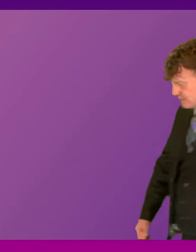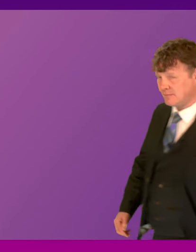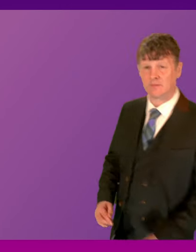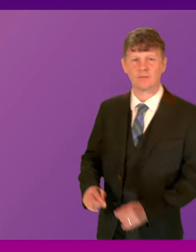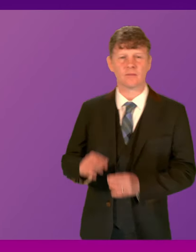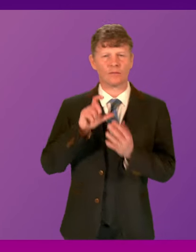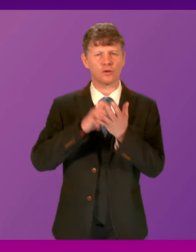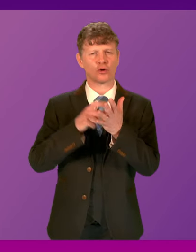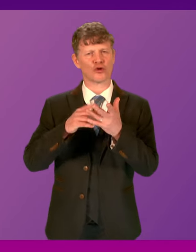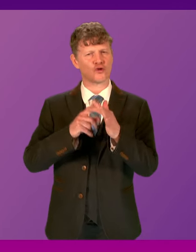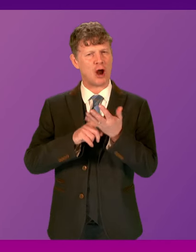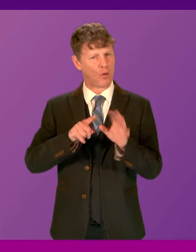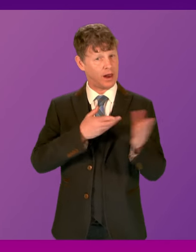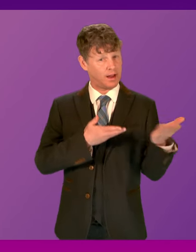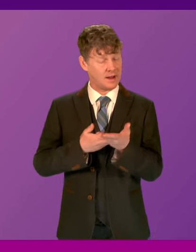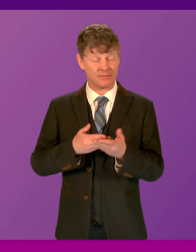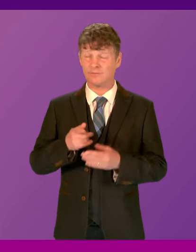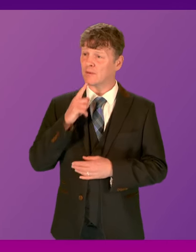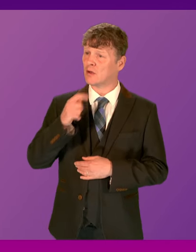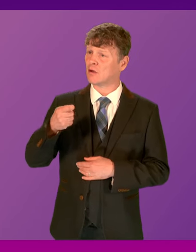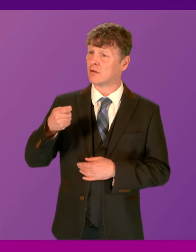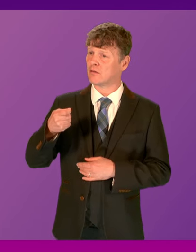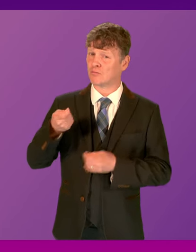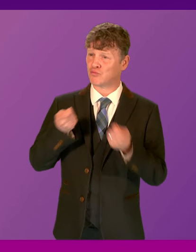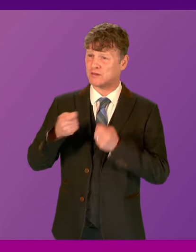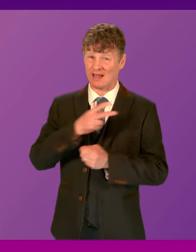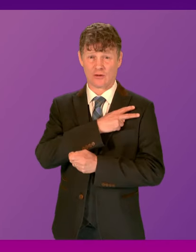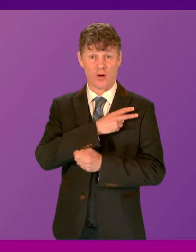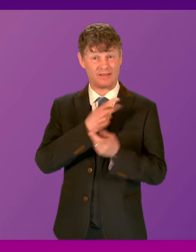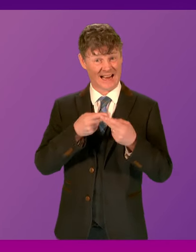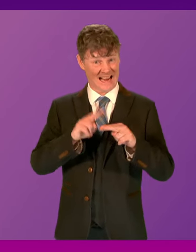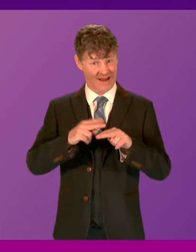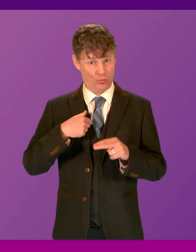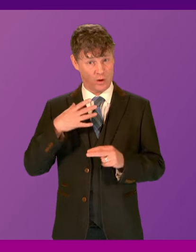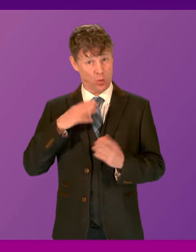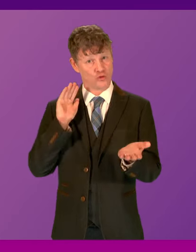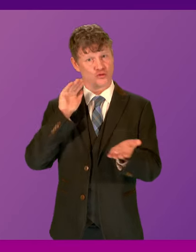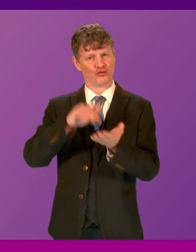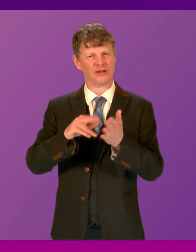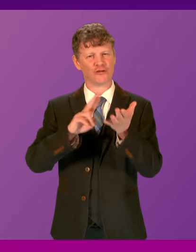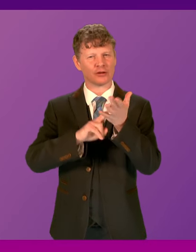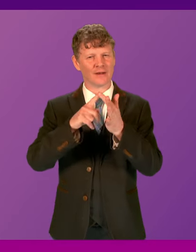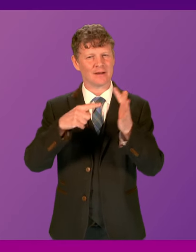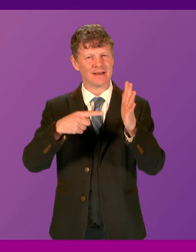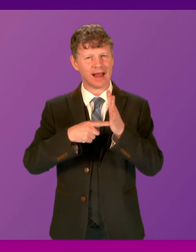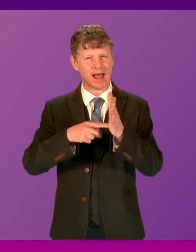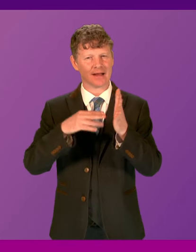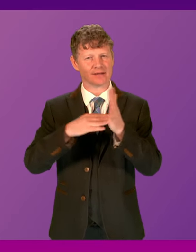There is no doubt that, if we are to get any place near reaching our net zero targets, we have to do